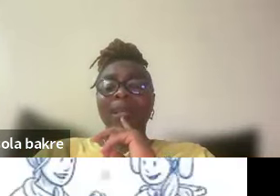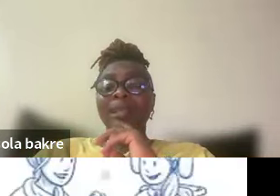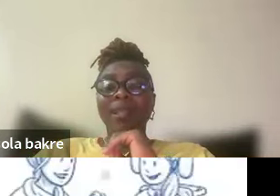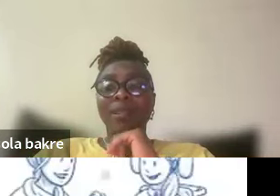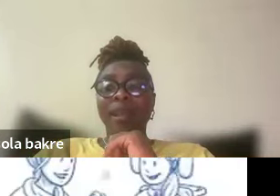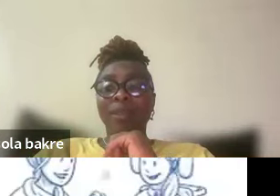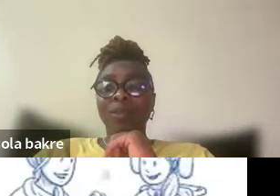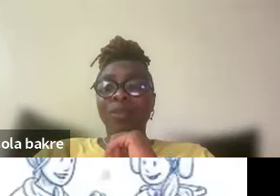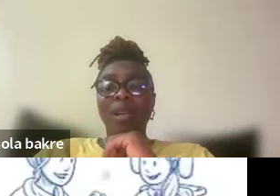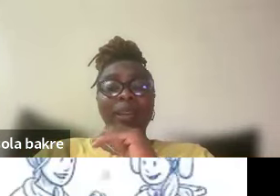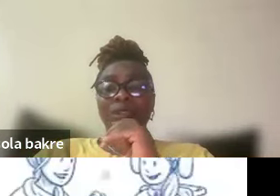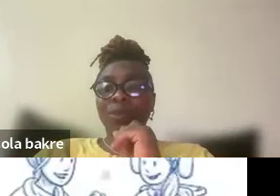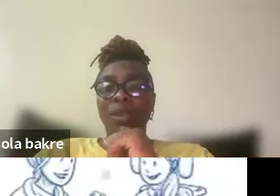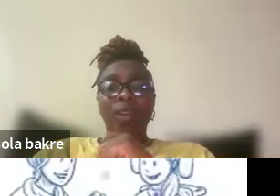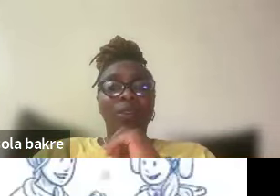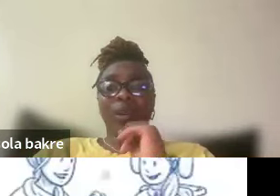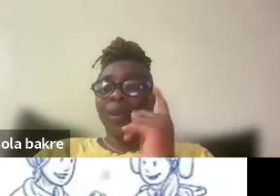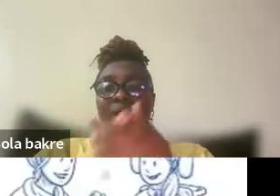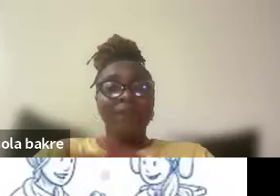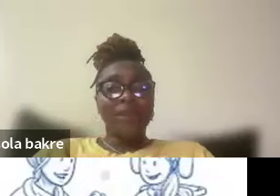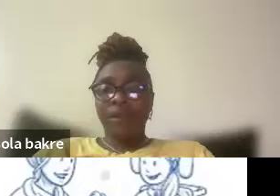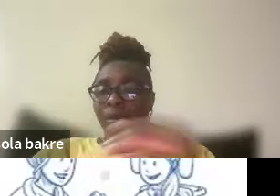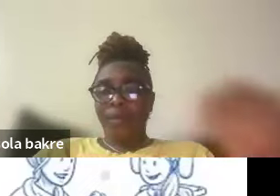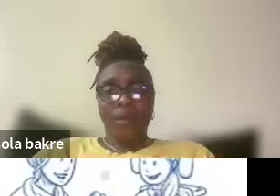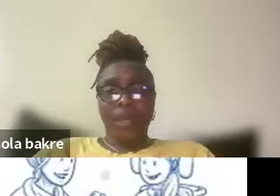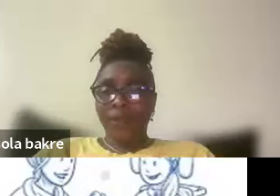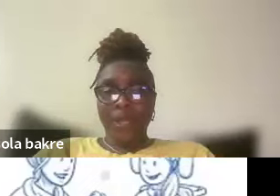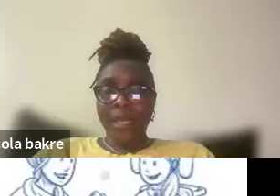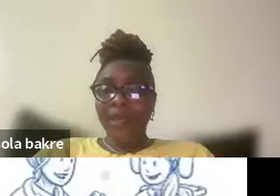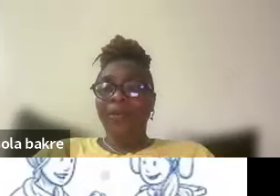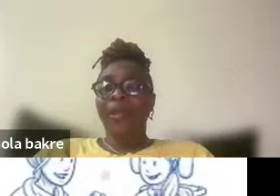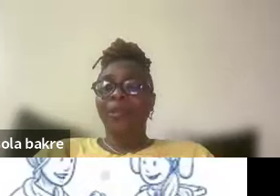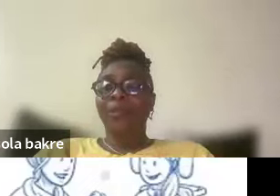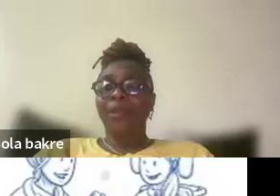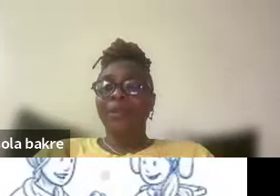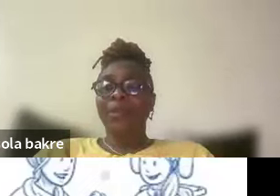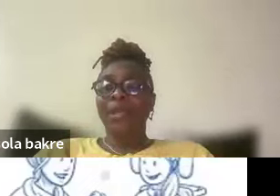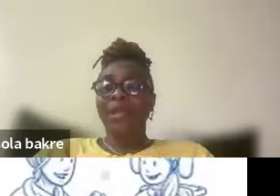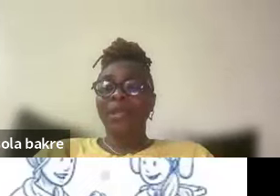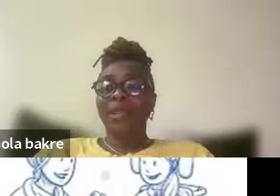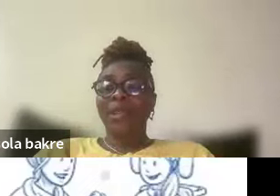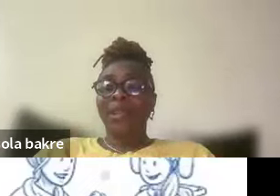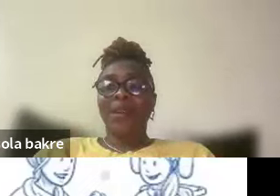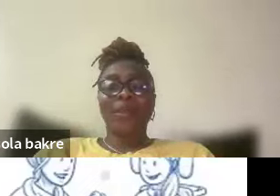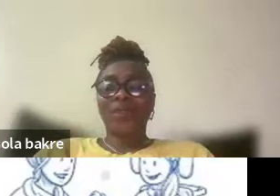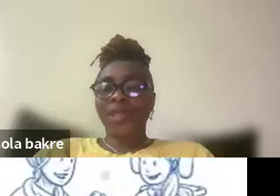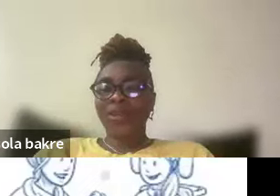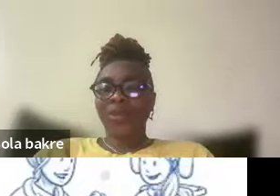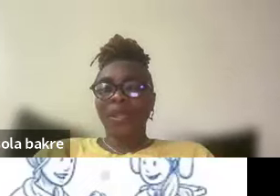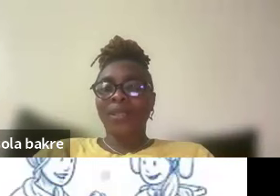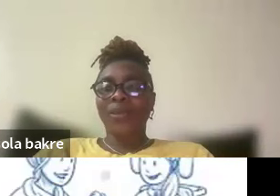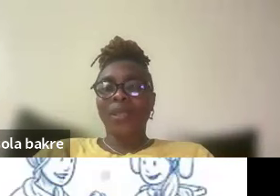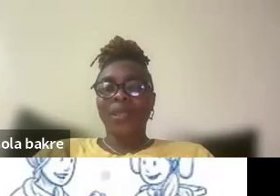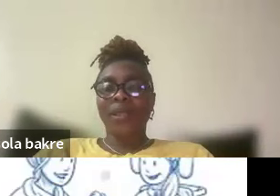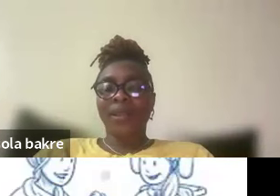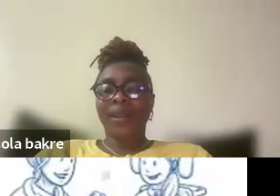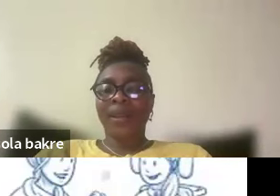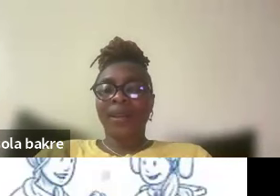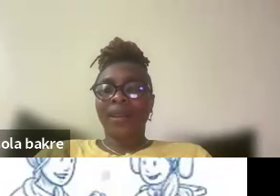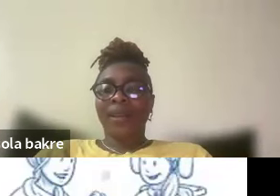sola bakre: Blessing is there to guide you? You are looking even looking for the link for the meeting. Please reach out to blessing on easy Saka